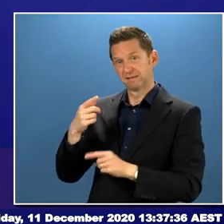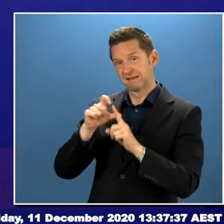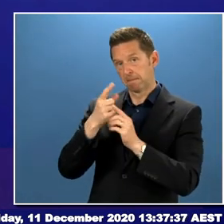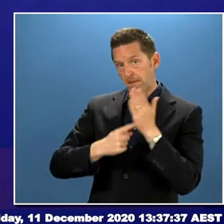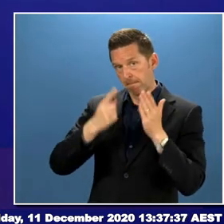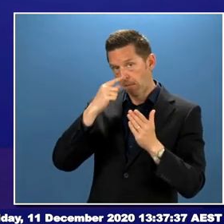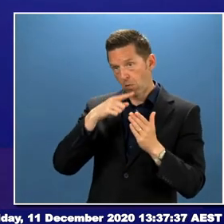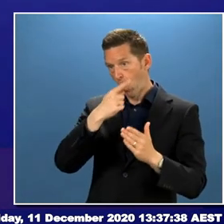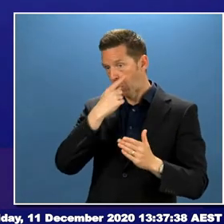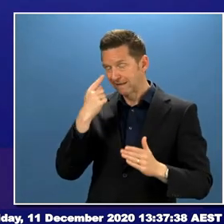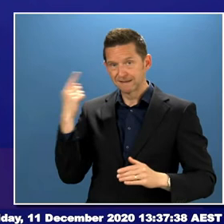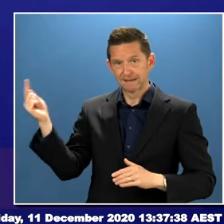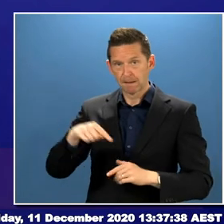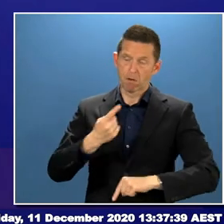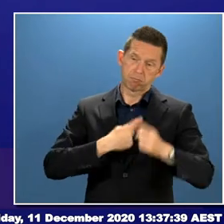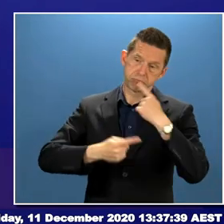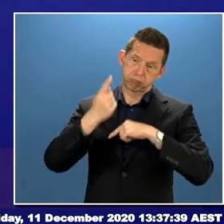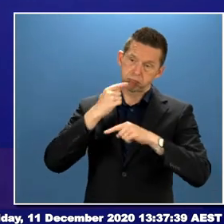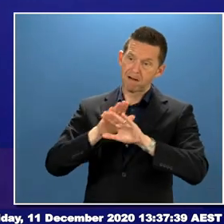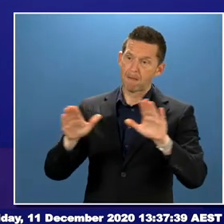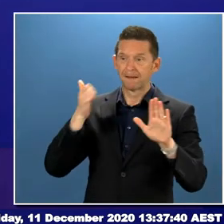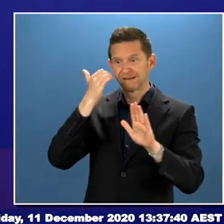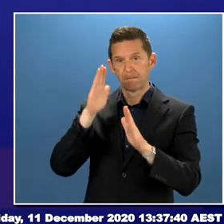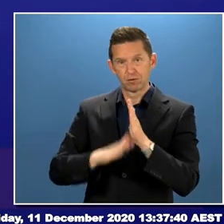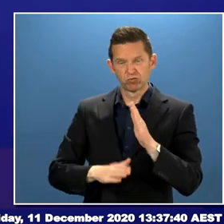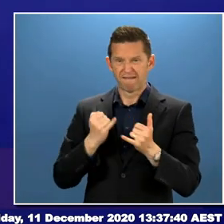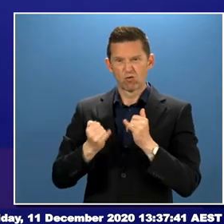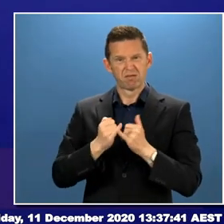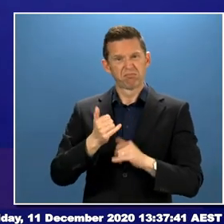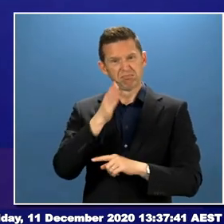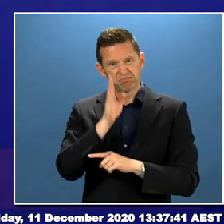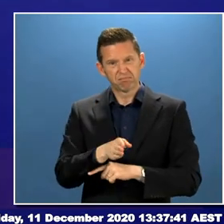experiences with us so frankly and openly this week.